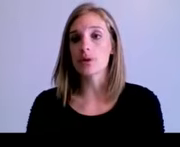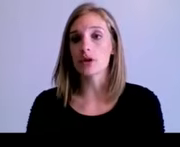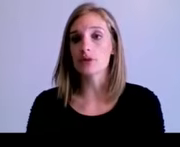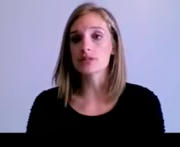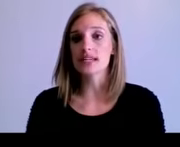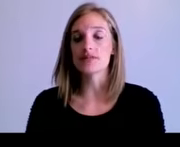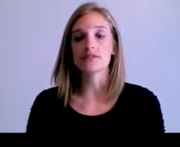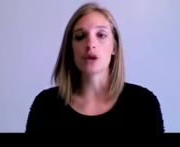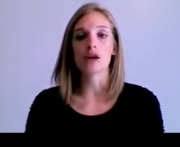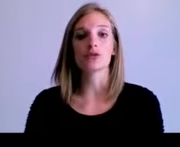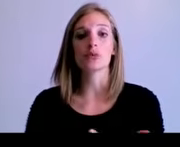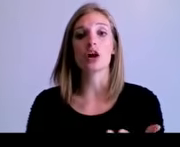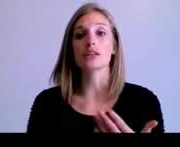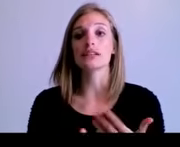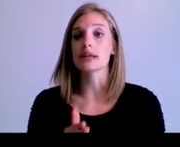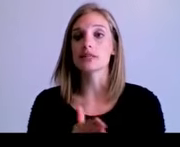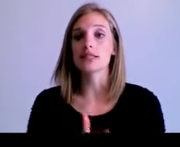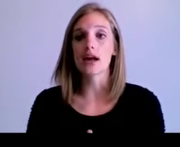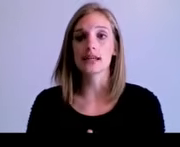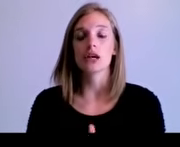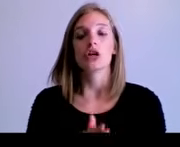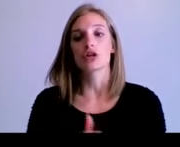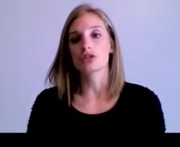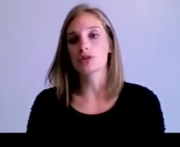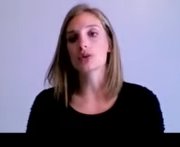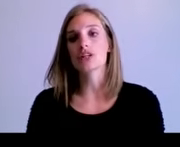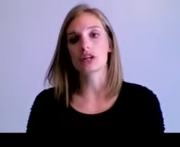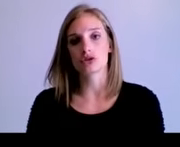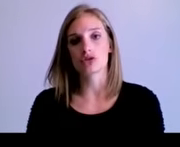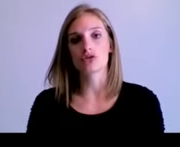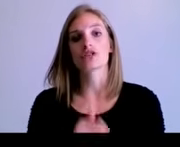those even if you have what we call a name sign You're still going to introduce yourself